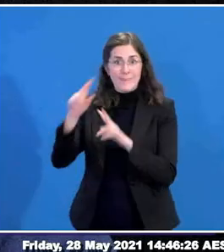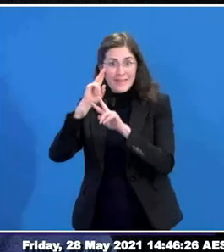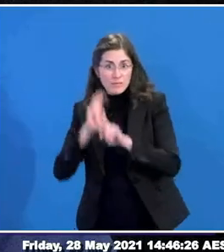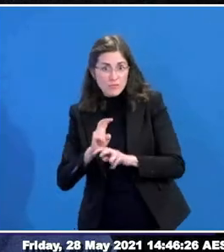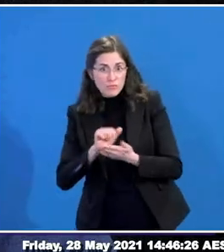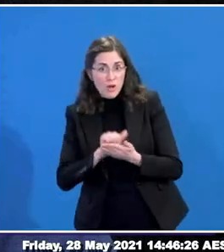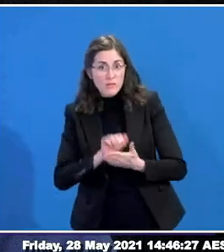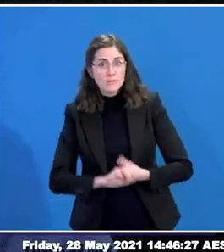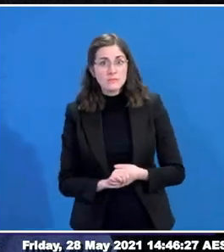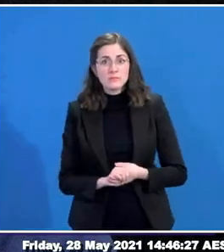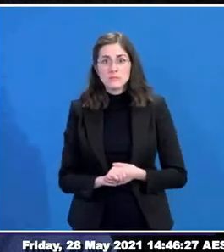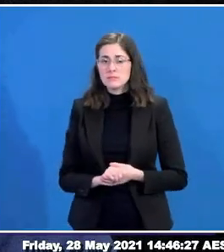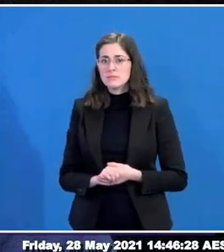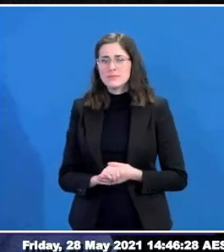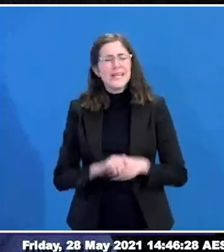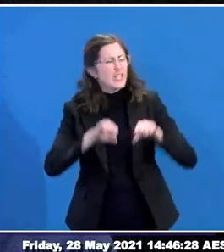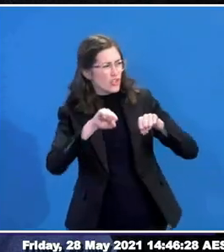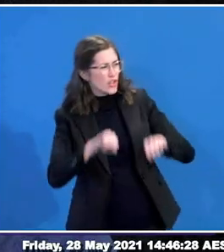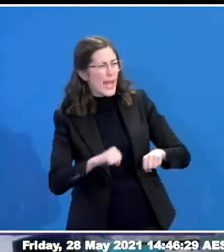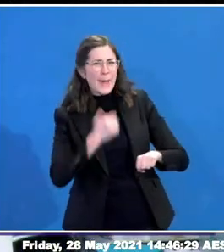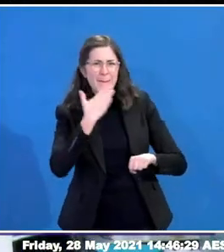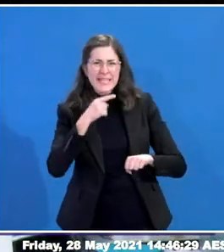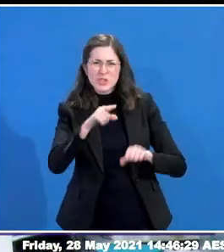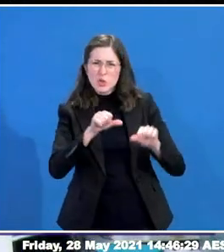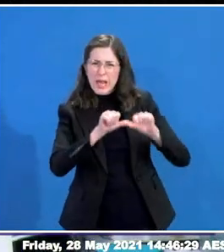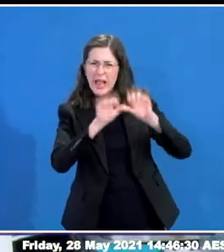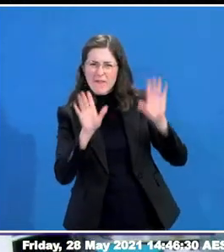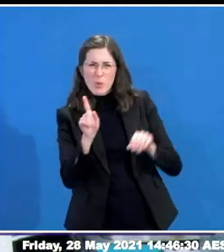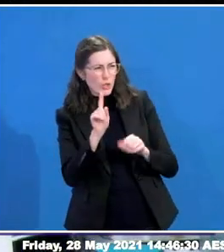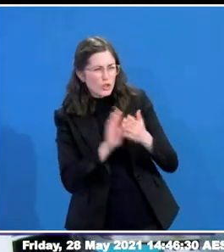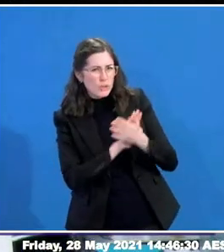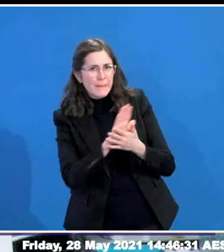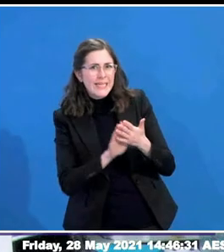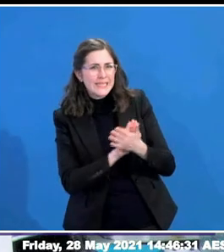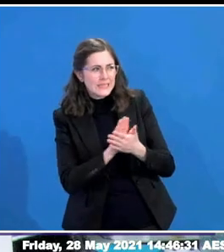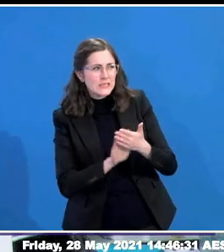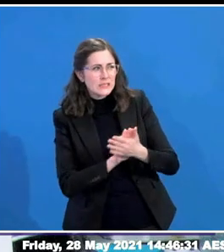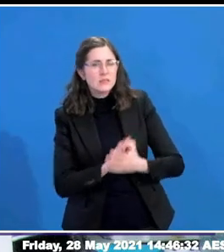I think it might help to make that more specific. Reliance by whom for what purpose?